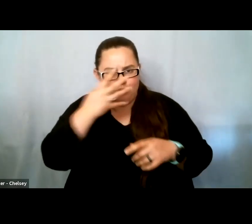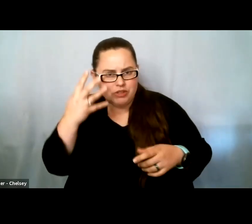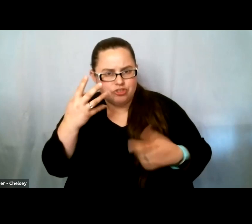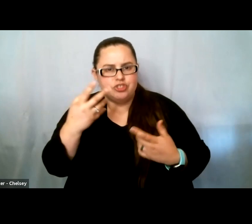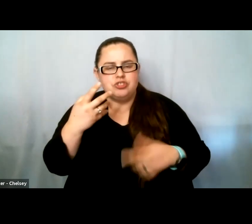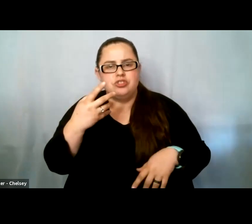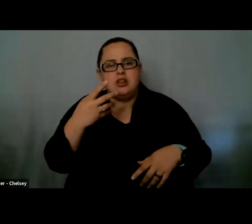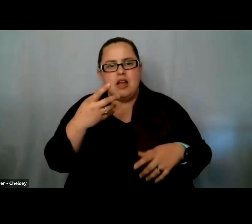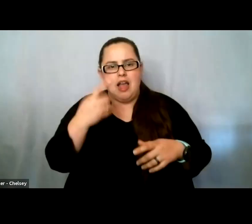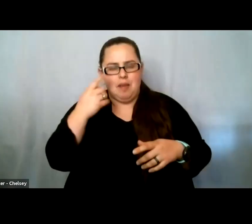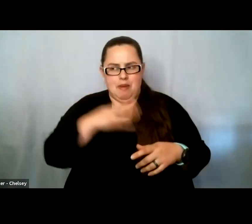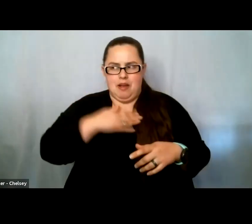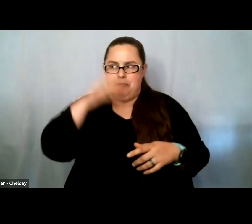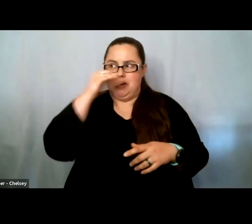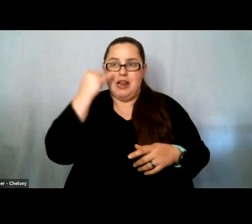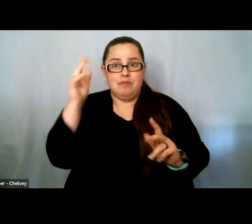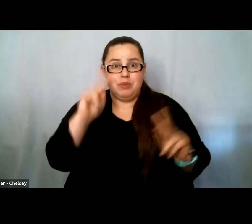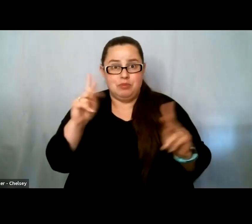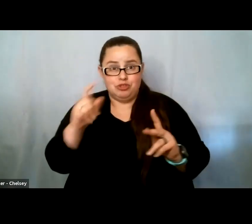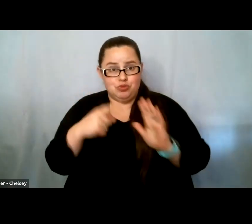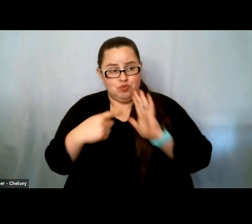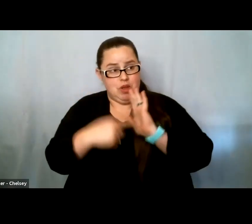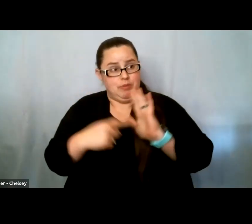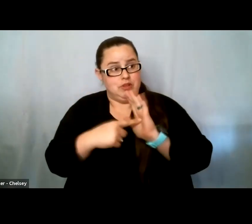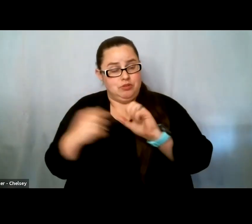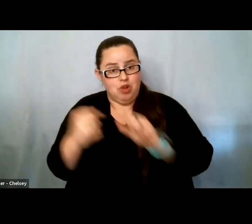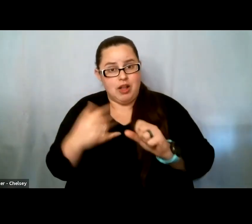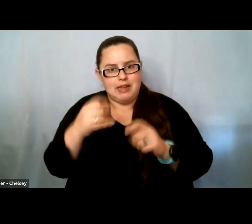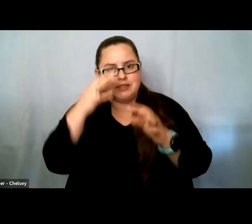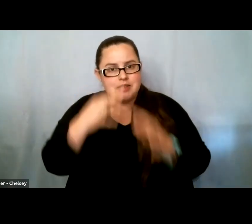nyone should be represented so heavily and al owed to make immigration policies, it